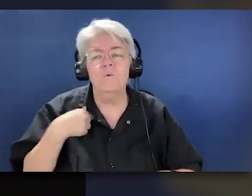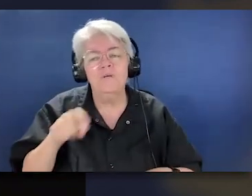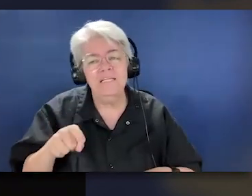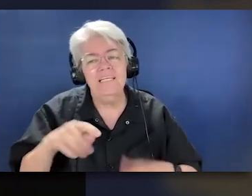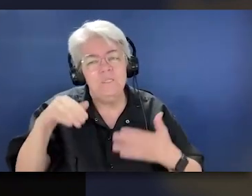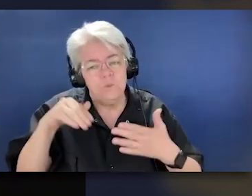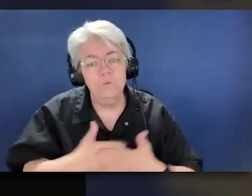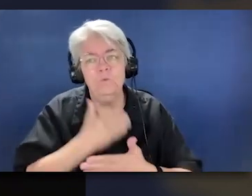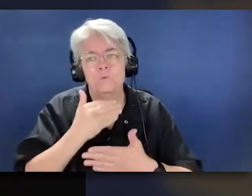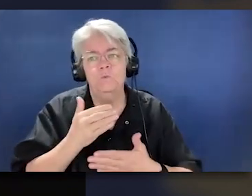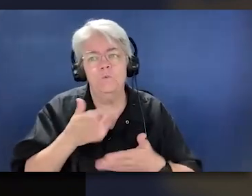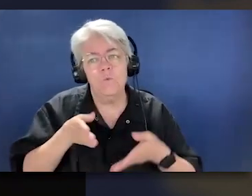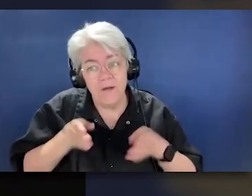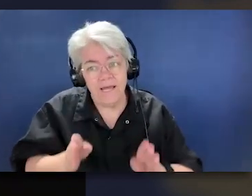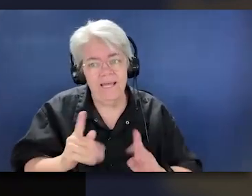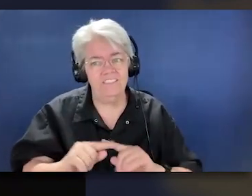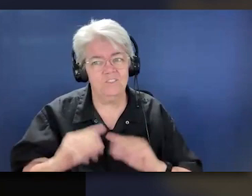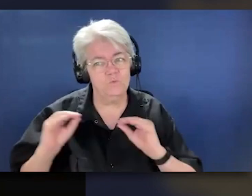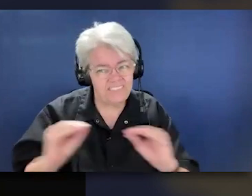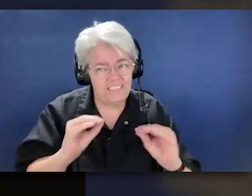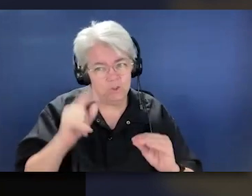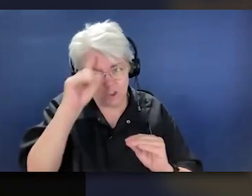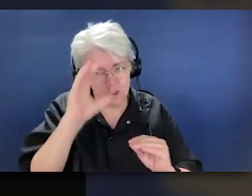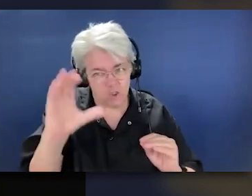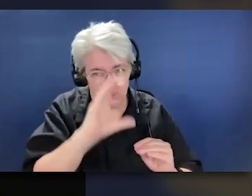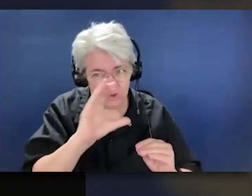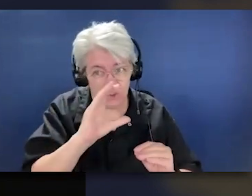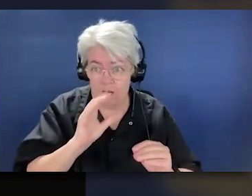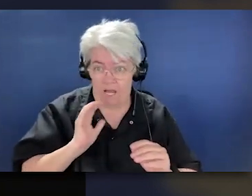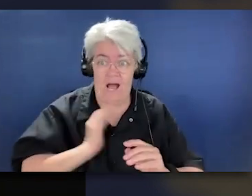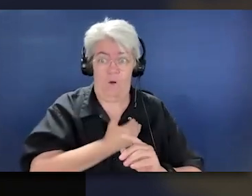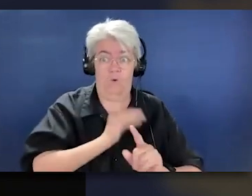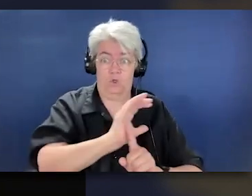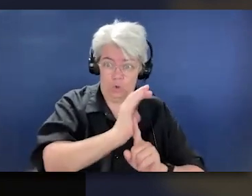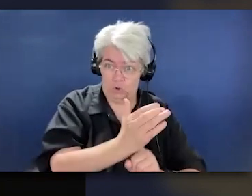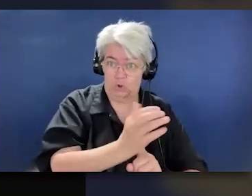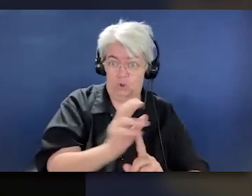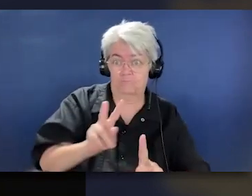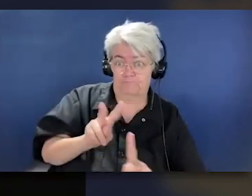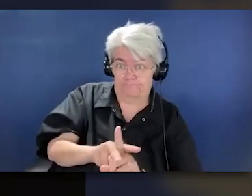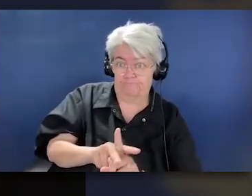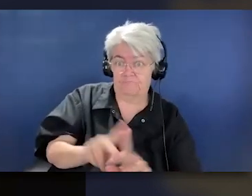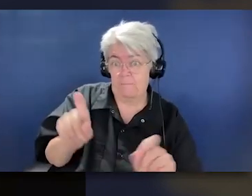like this as a culture. We are going to need the critical literacies that are involved in this.